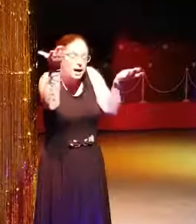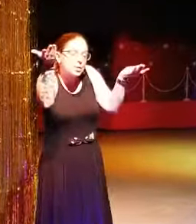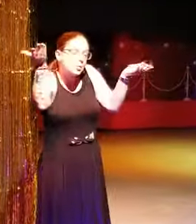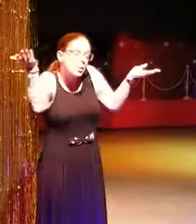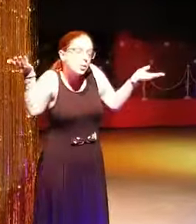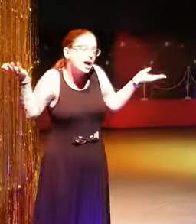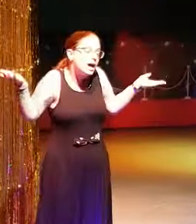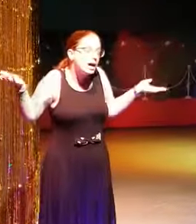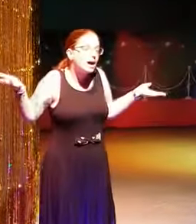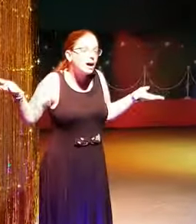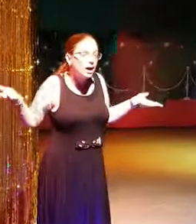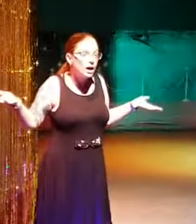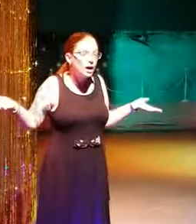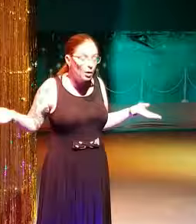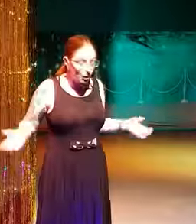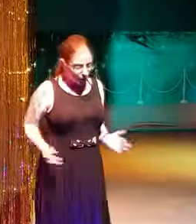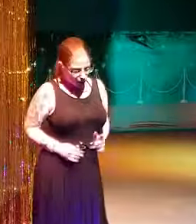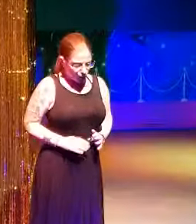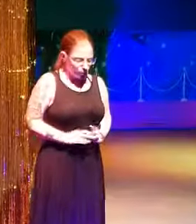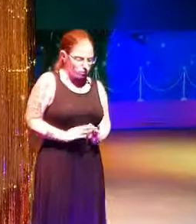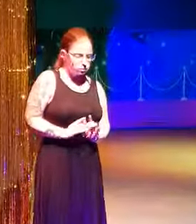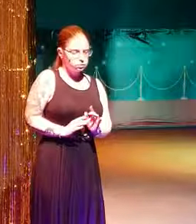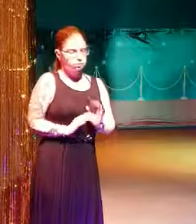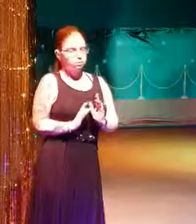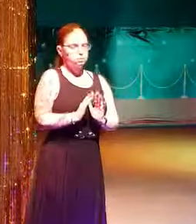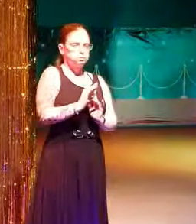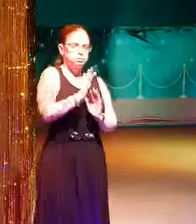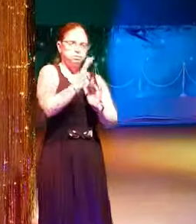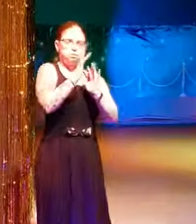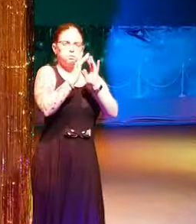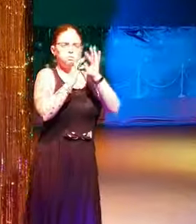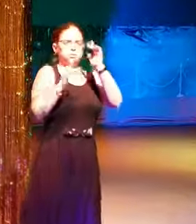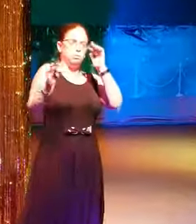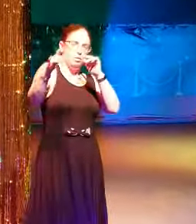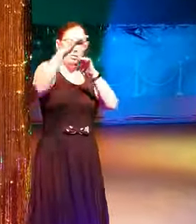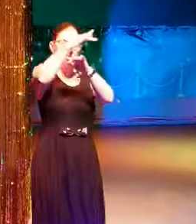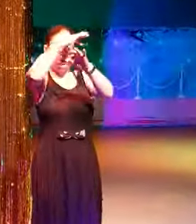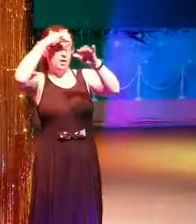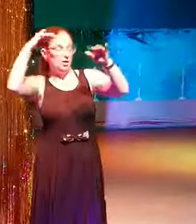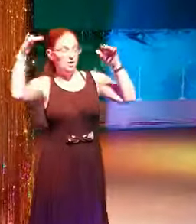I don't know how, but I suddenly lose control